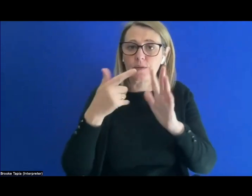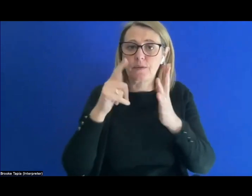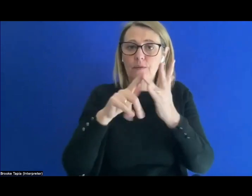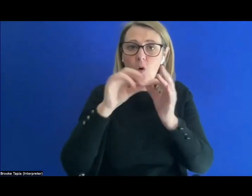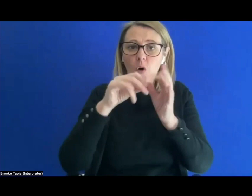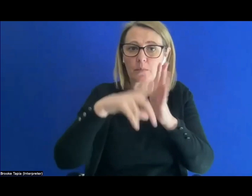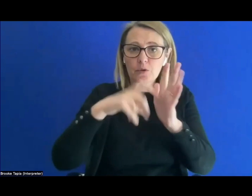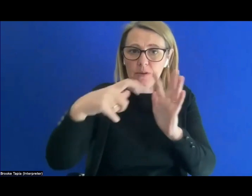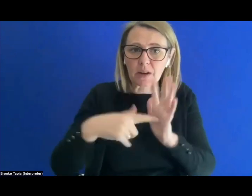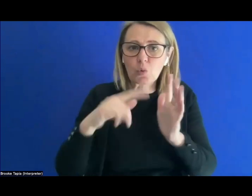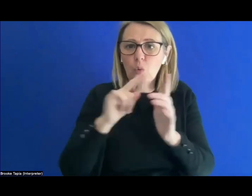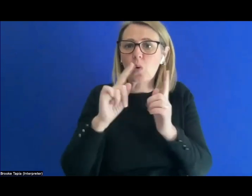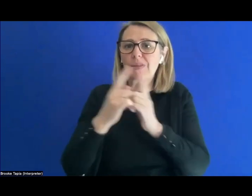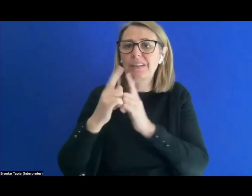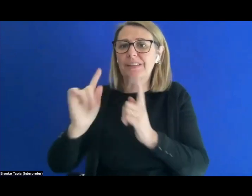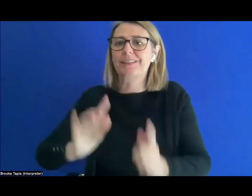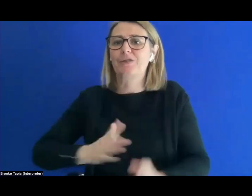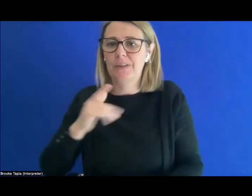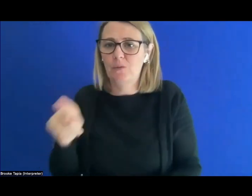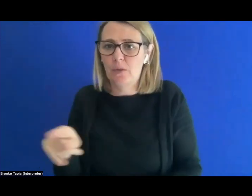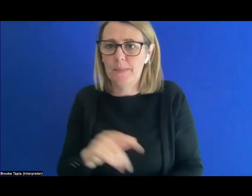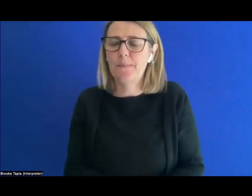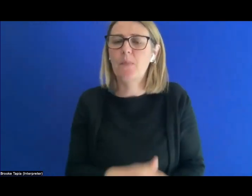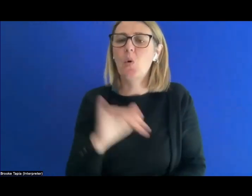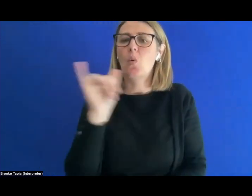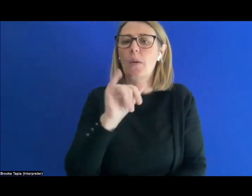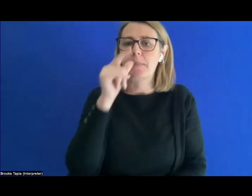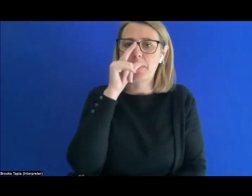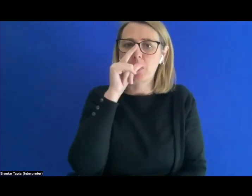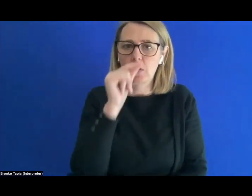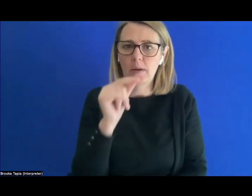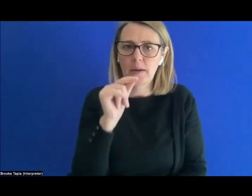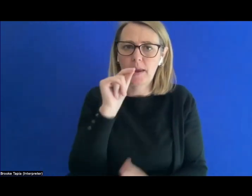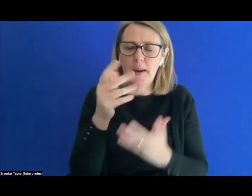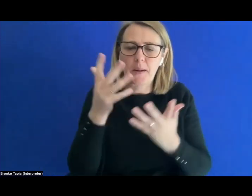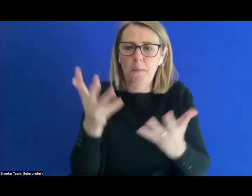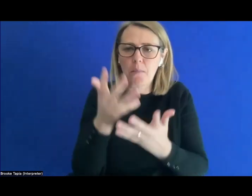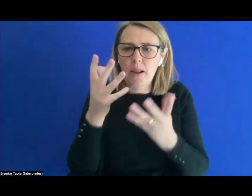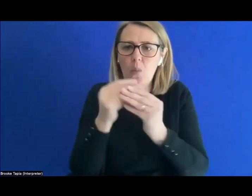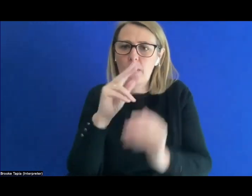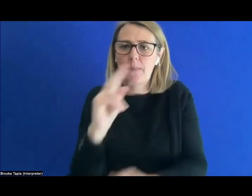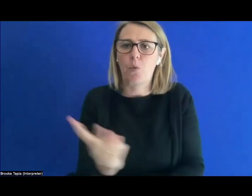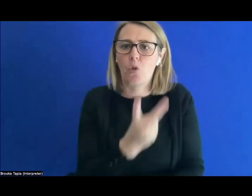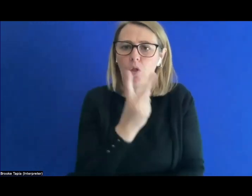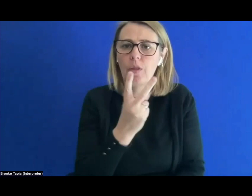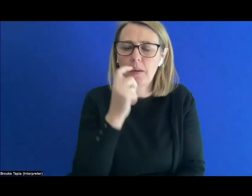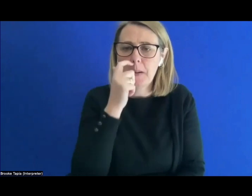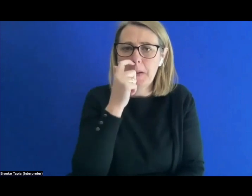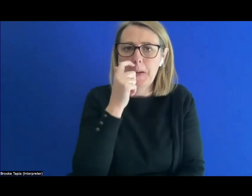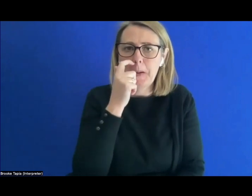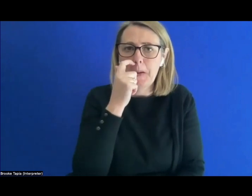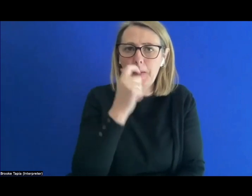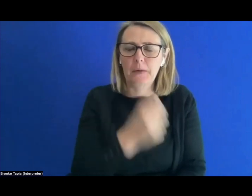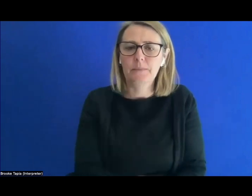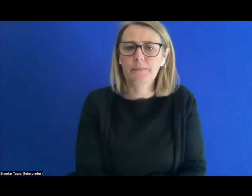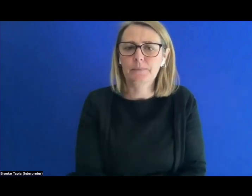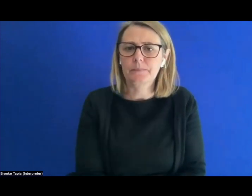interesting, or maybe you could kind of play around with both, but I think don’t ever